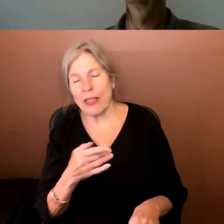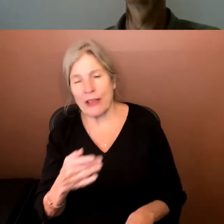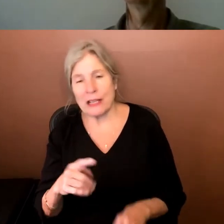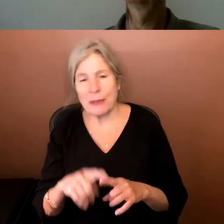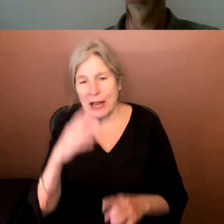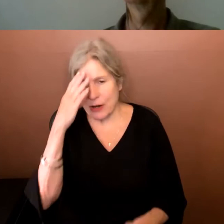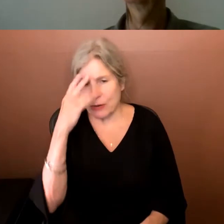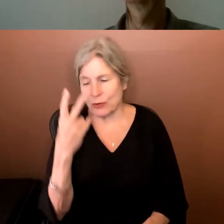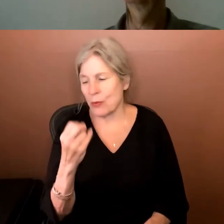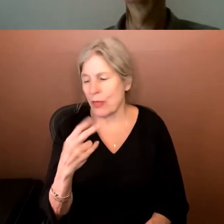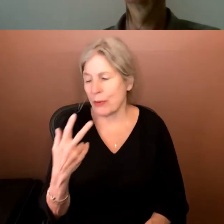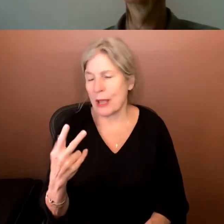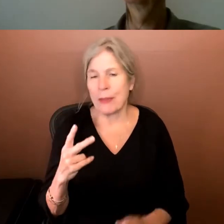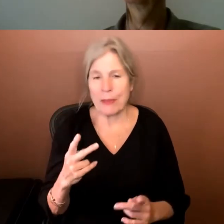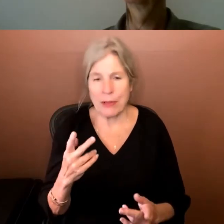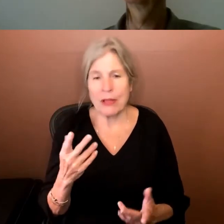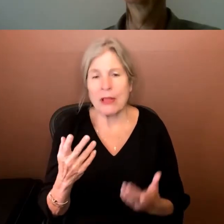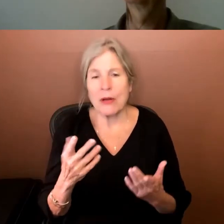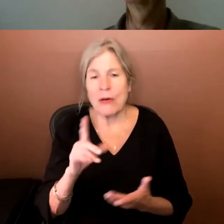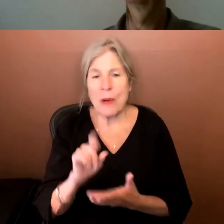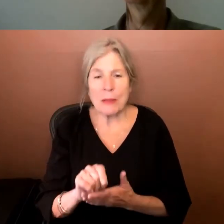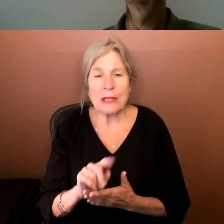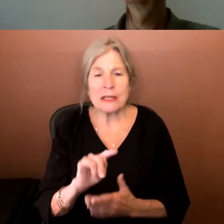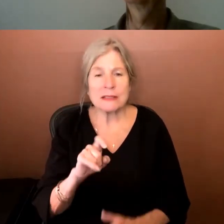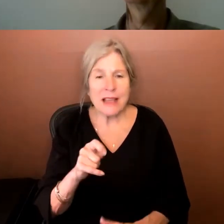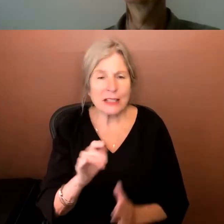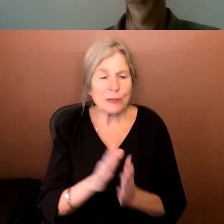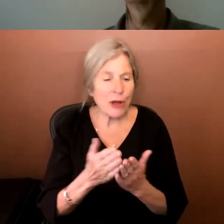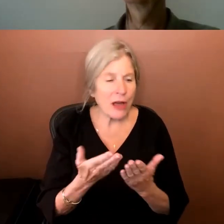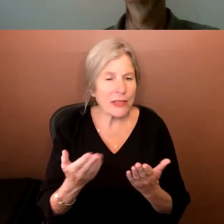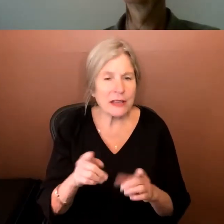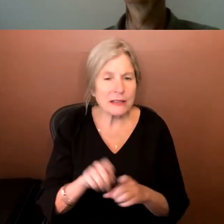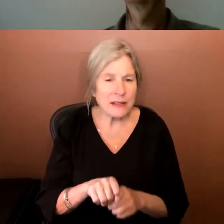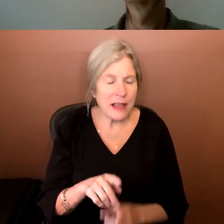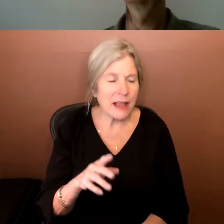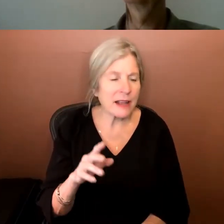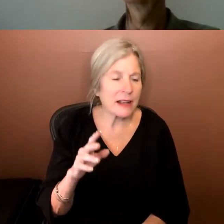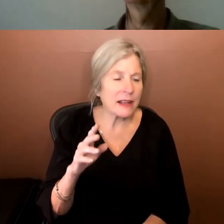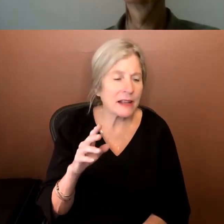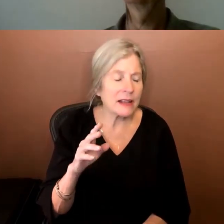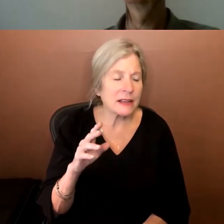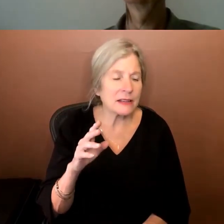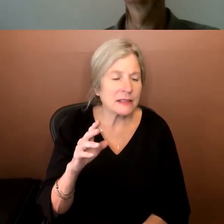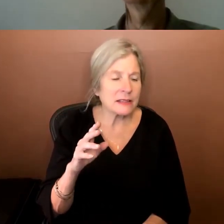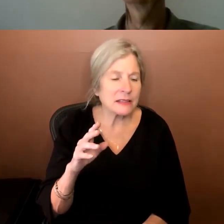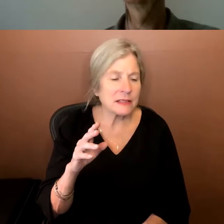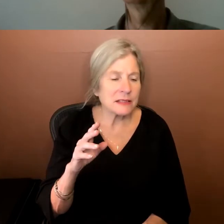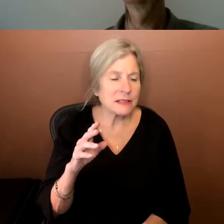3 people who have published textbooks things on in comic form and it's